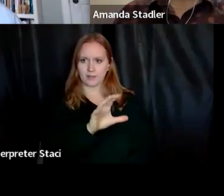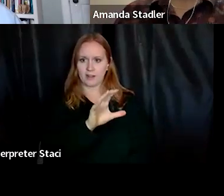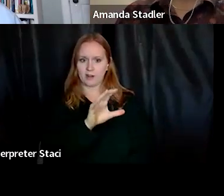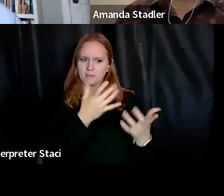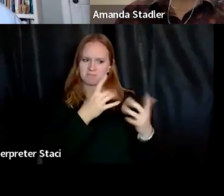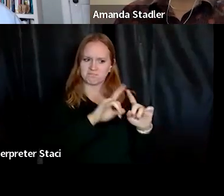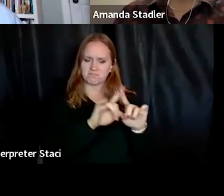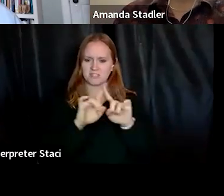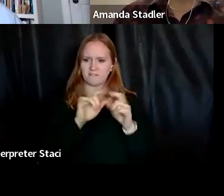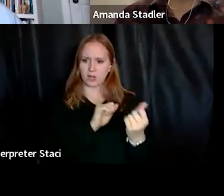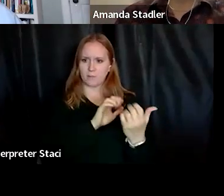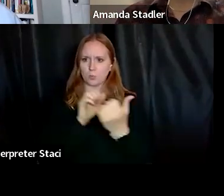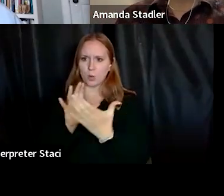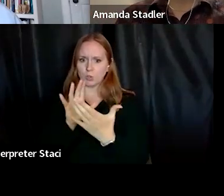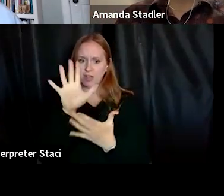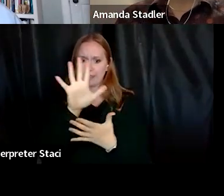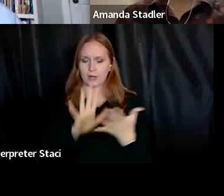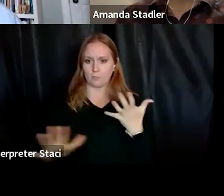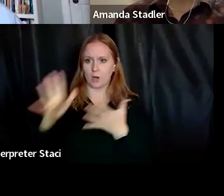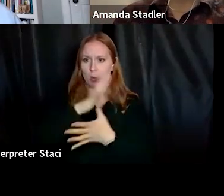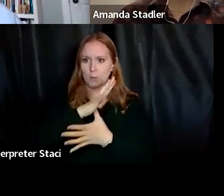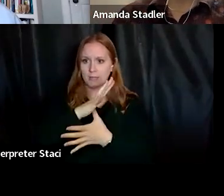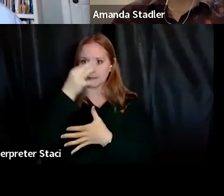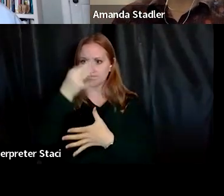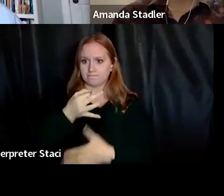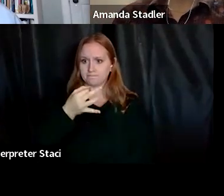to what their priorities are and what they,